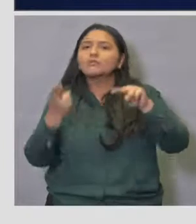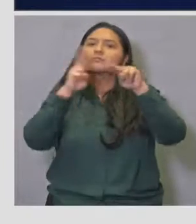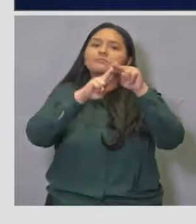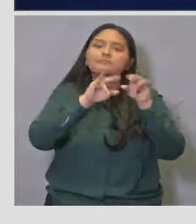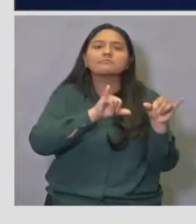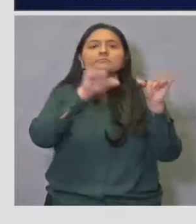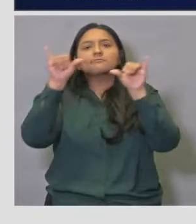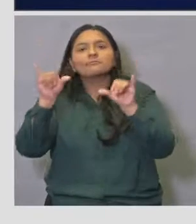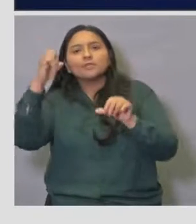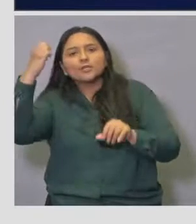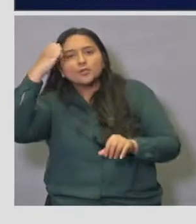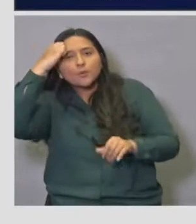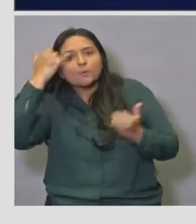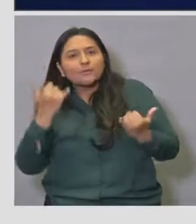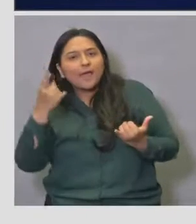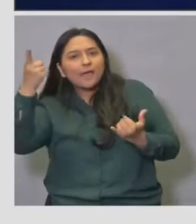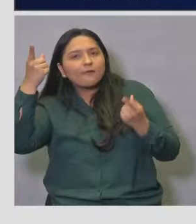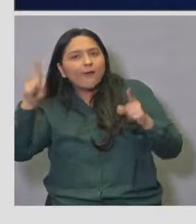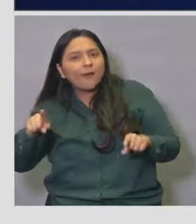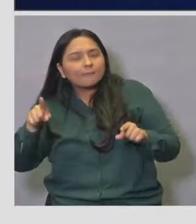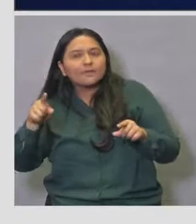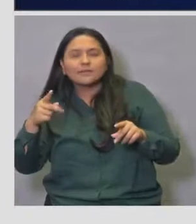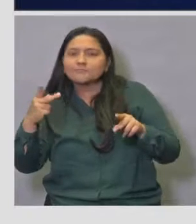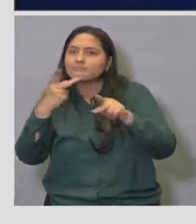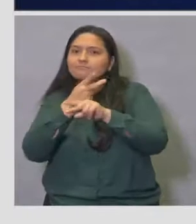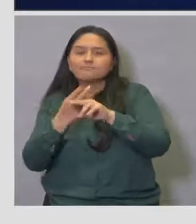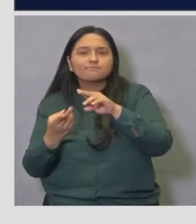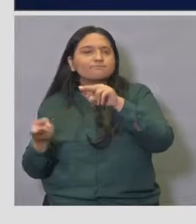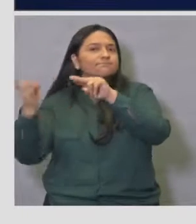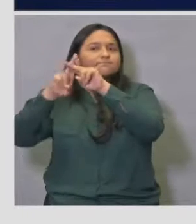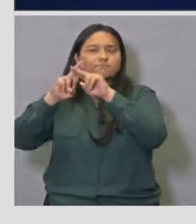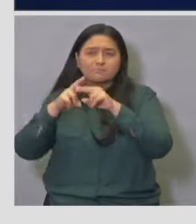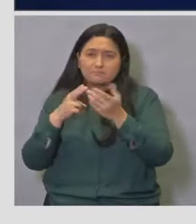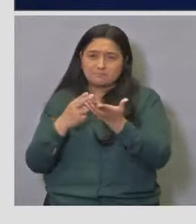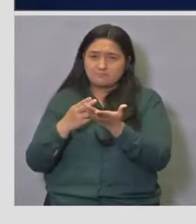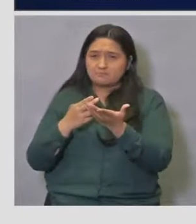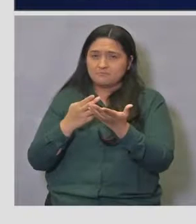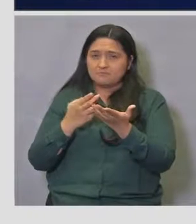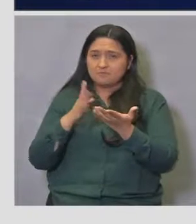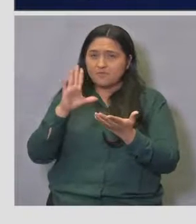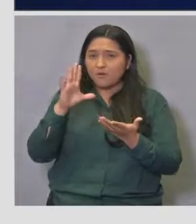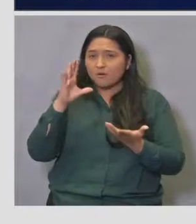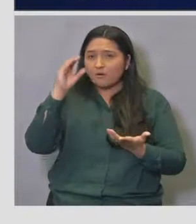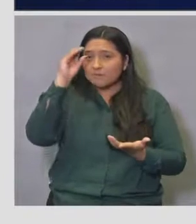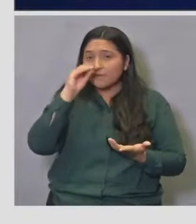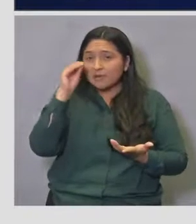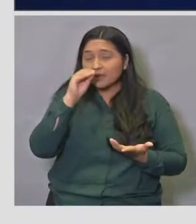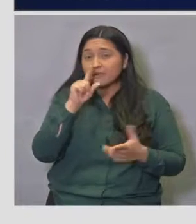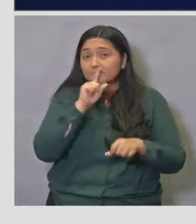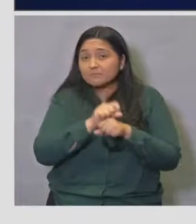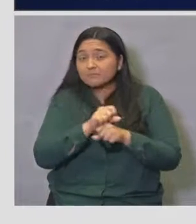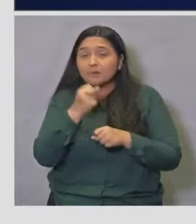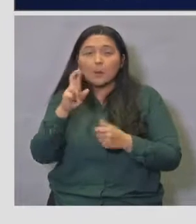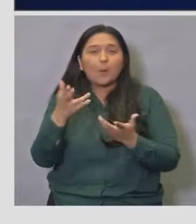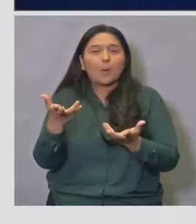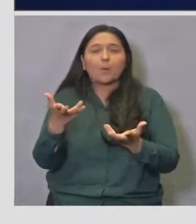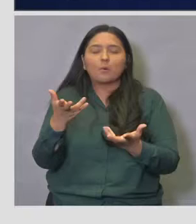PREVENT SOMETHING LIKE WHAT IS